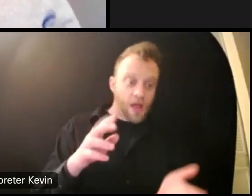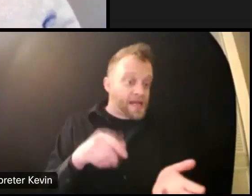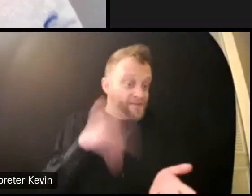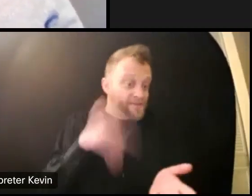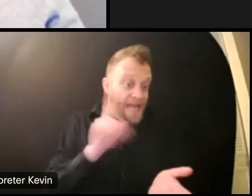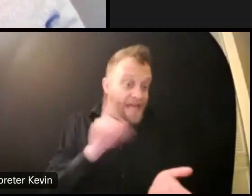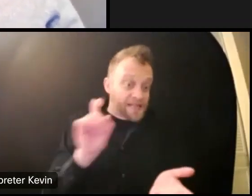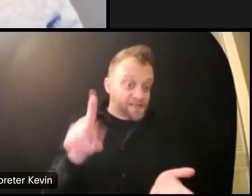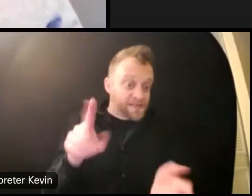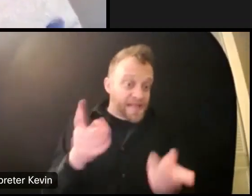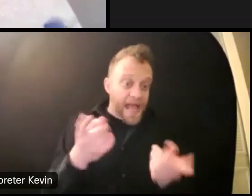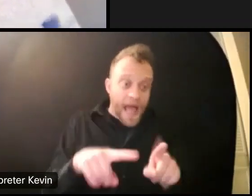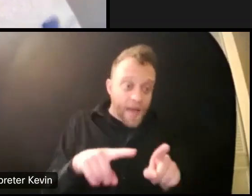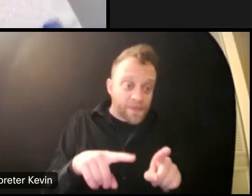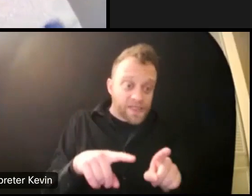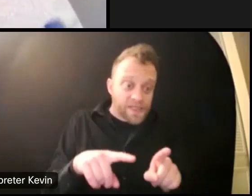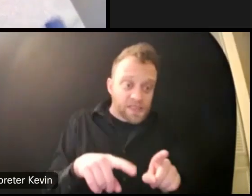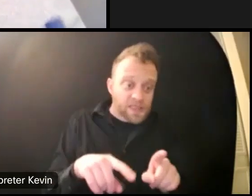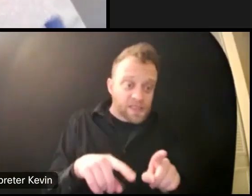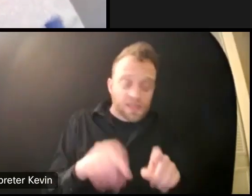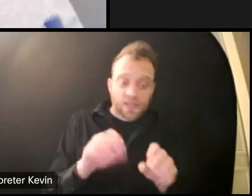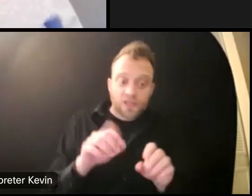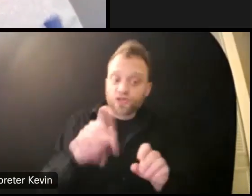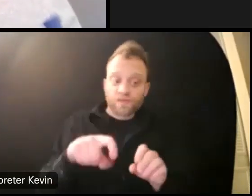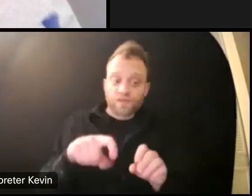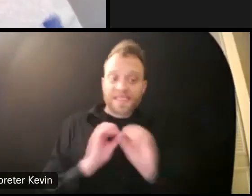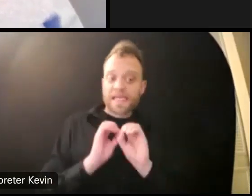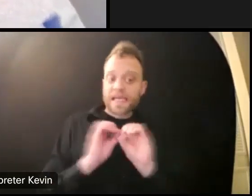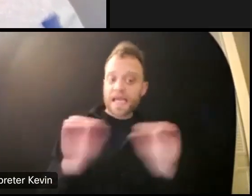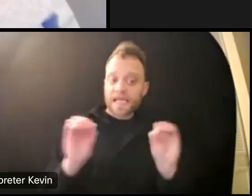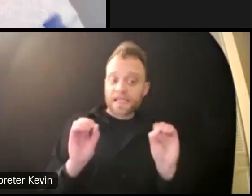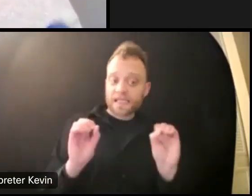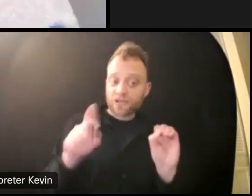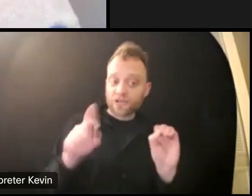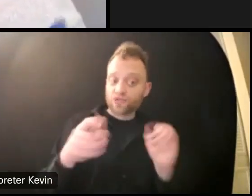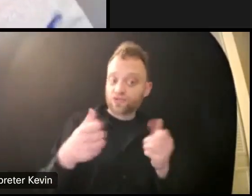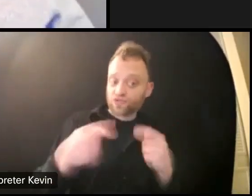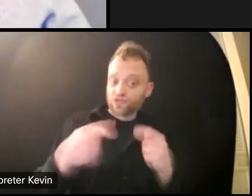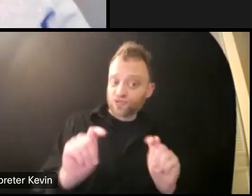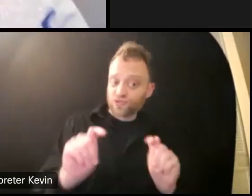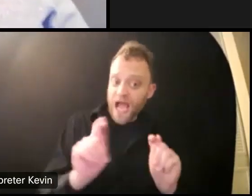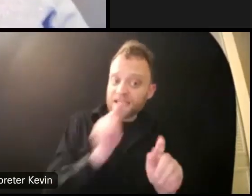there's absolutely nothing that you have, nothing that you have that anyone could actually want